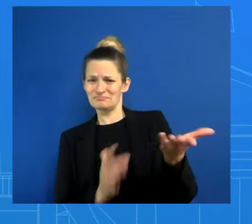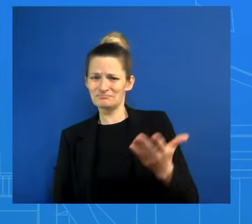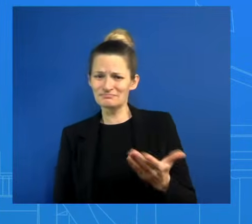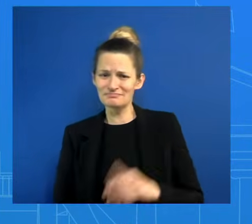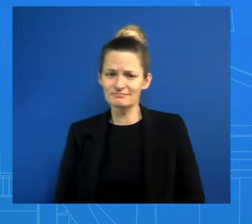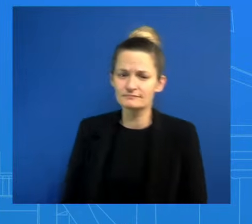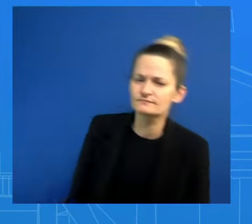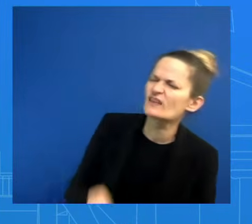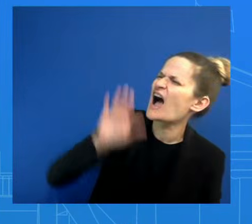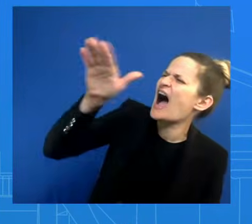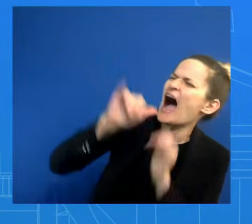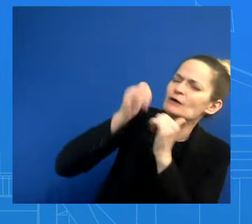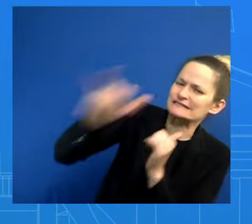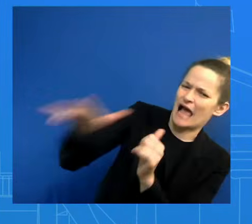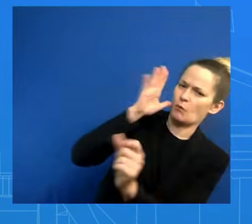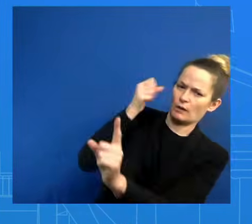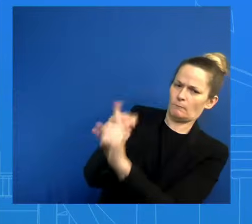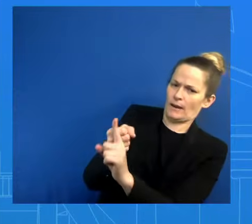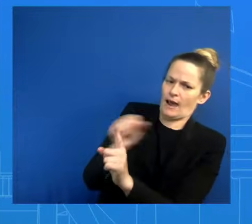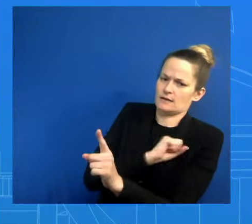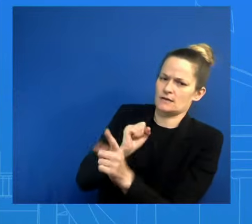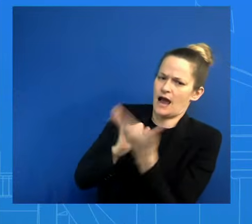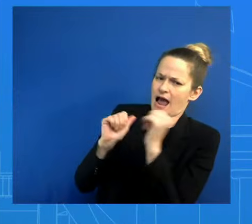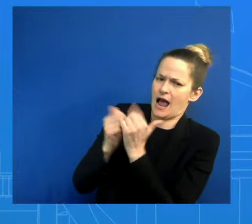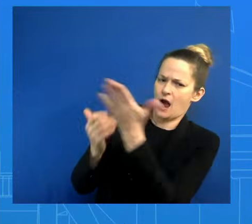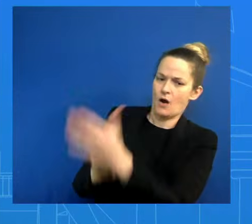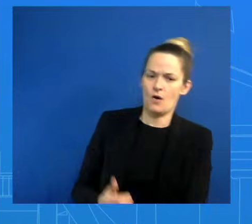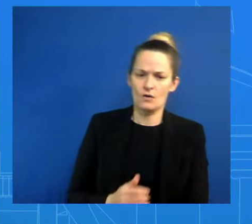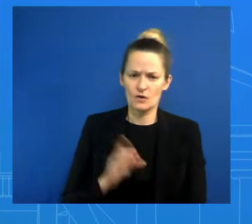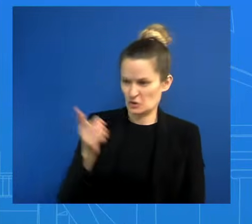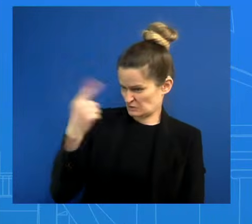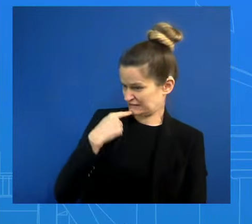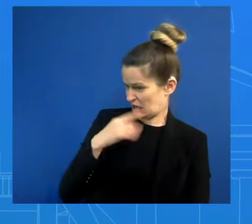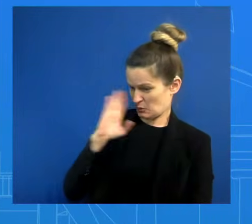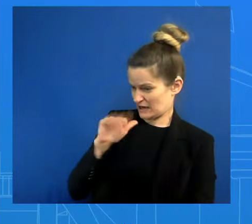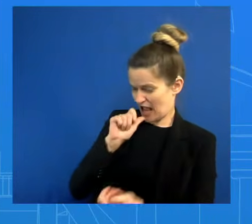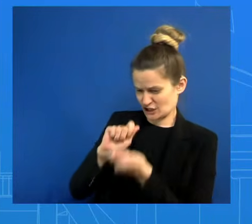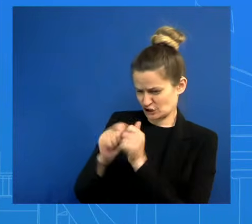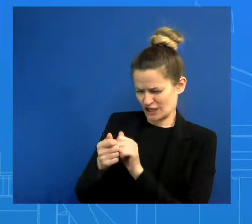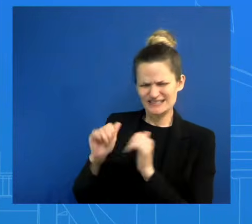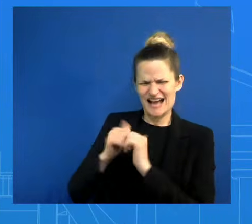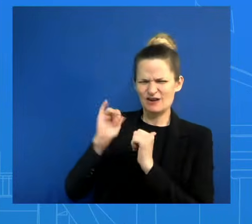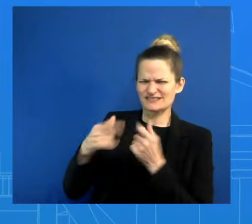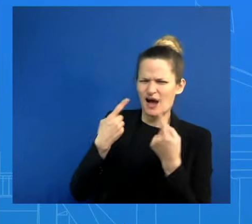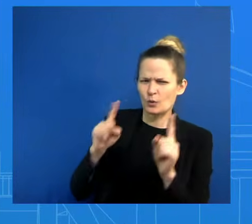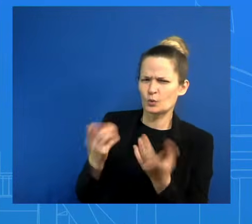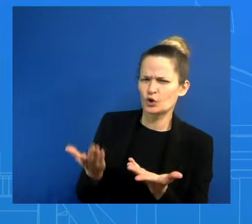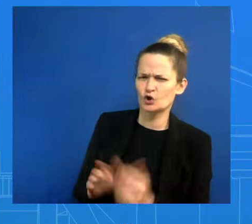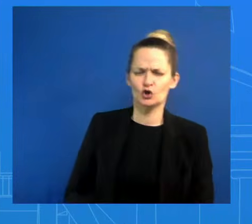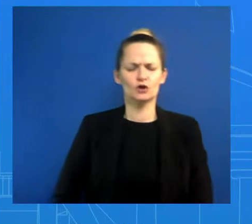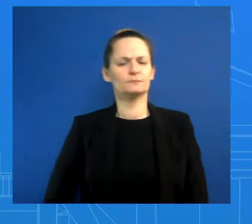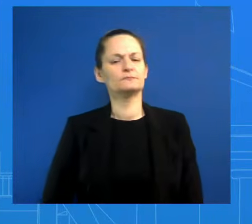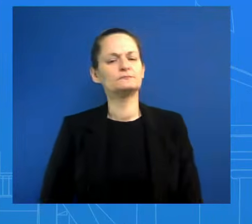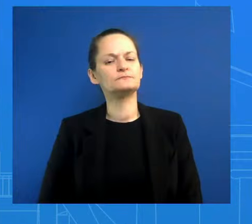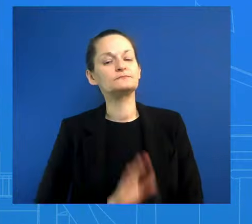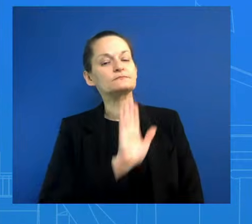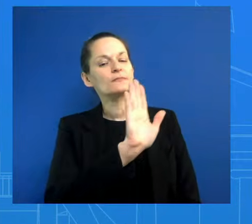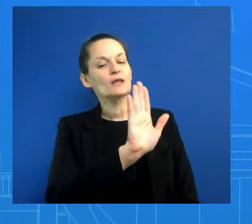won't change at all how you work with her? Or you said that you expect that -- or you're -- you have every reason to expect that you will continue to work successfully with Sinema.